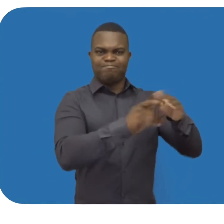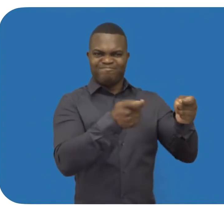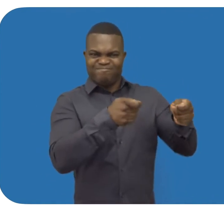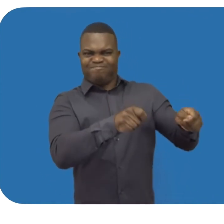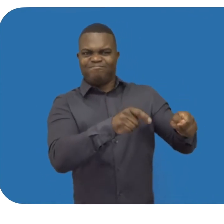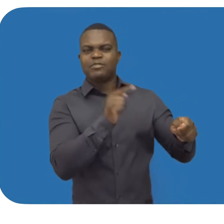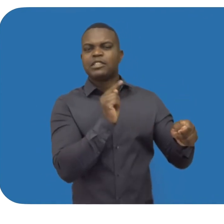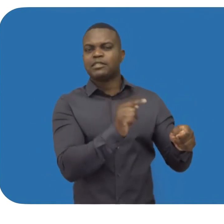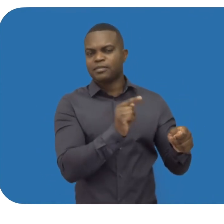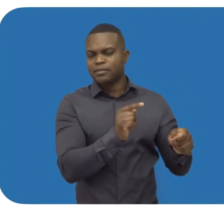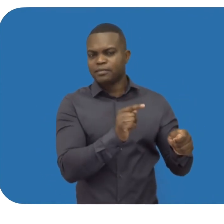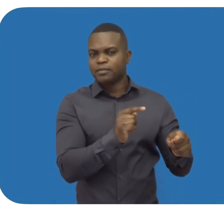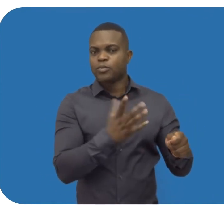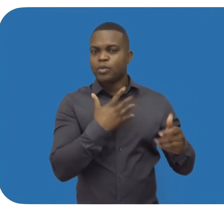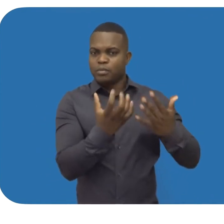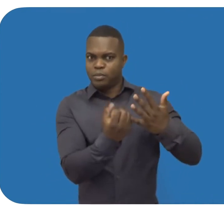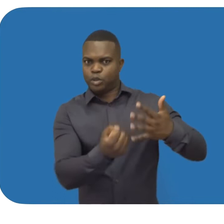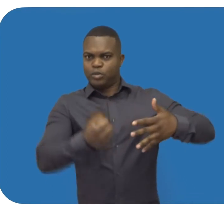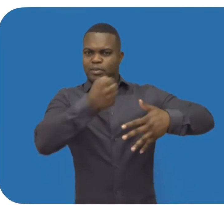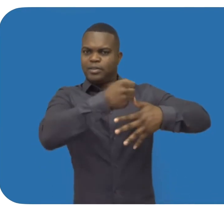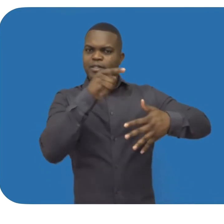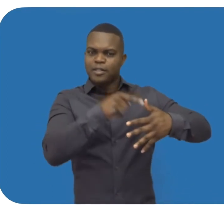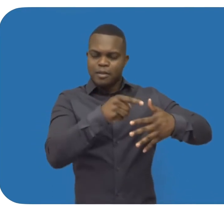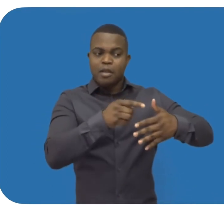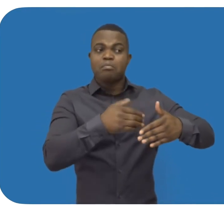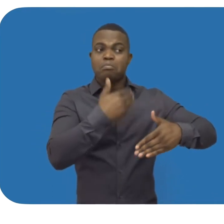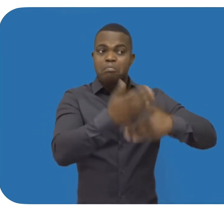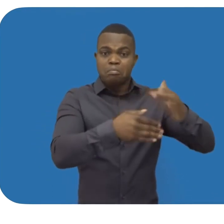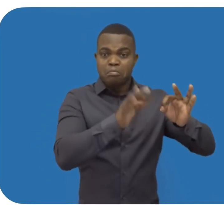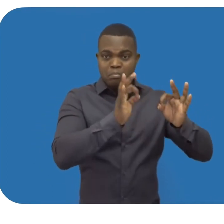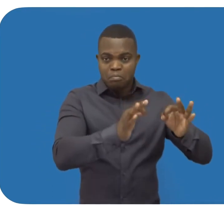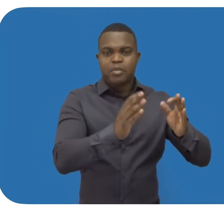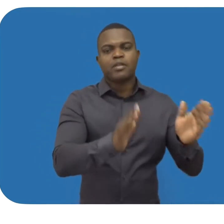we would prioritise those and then move on to other languages first.